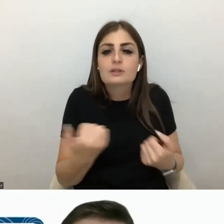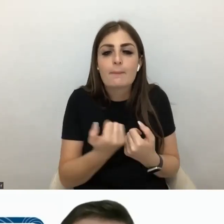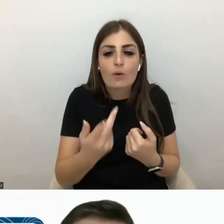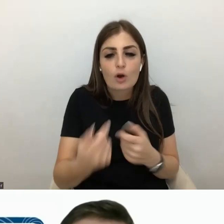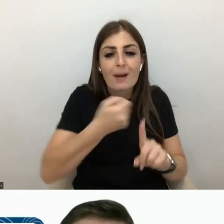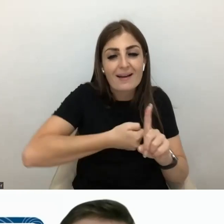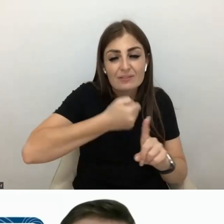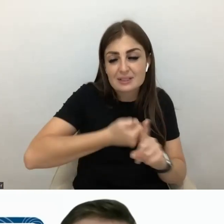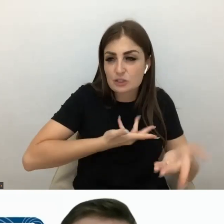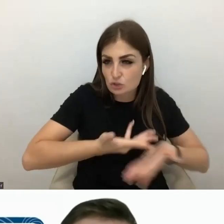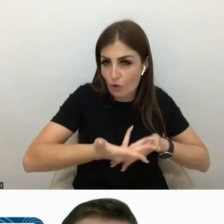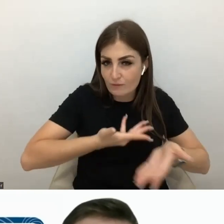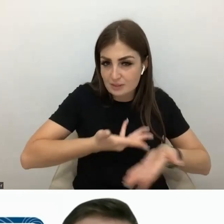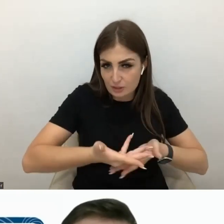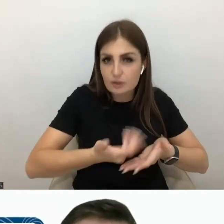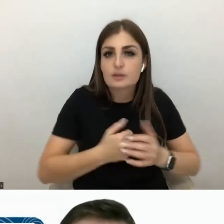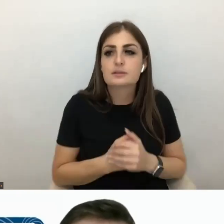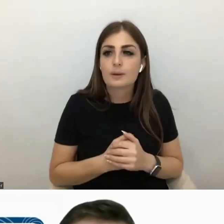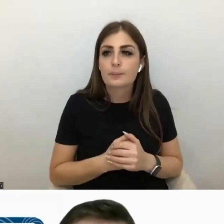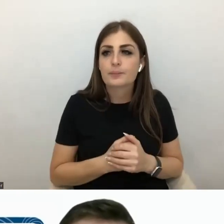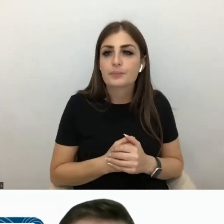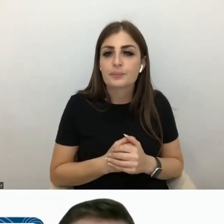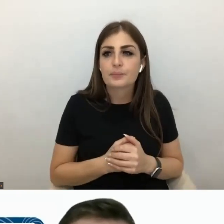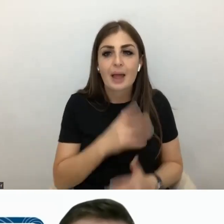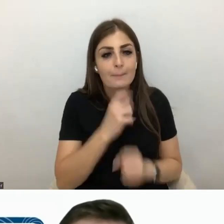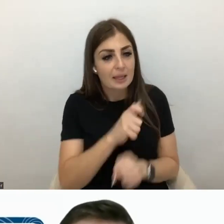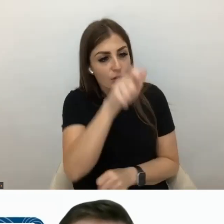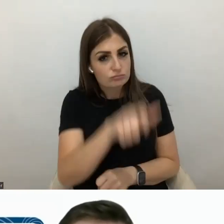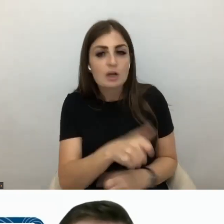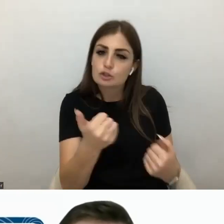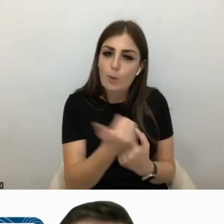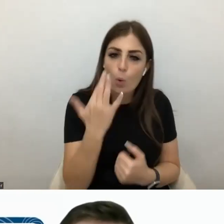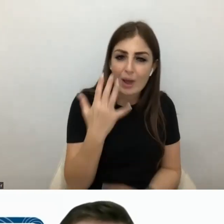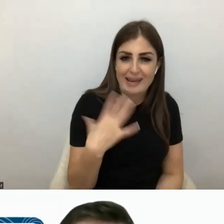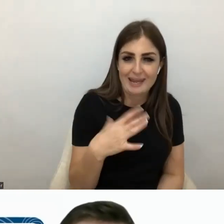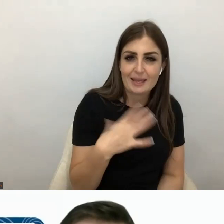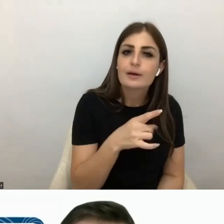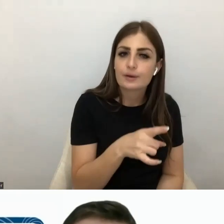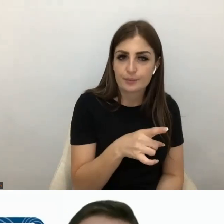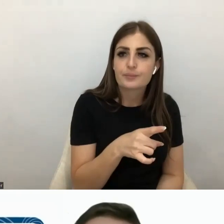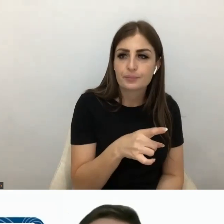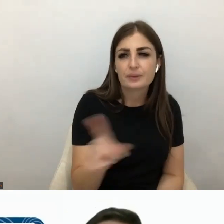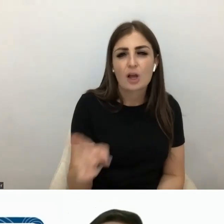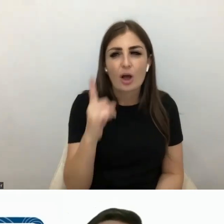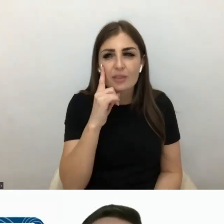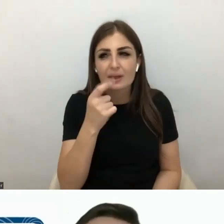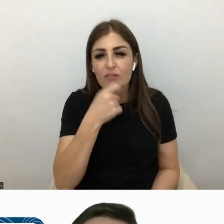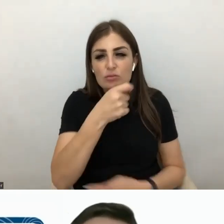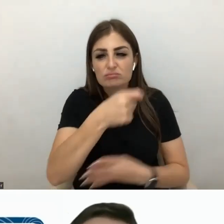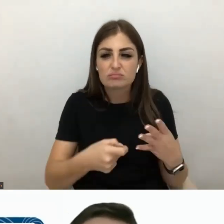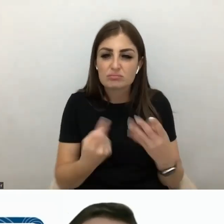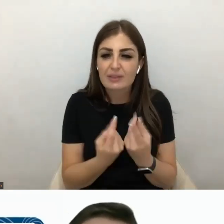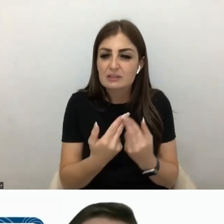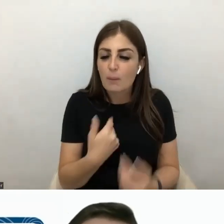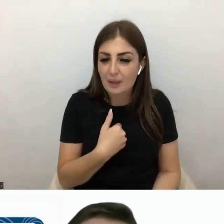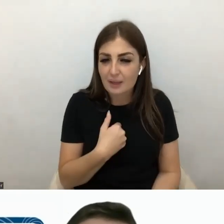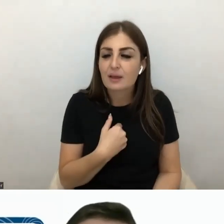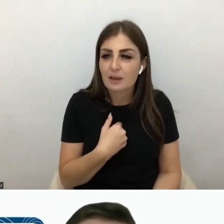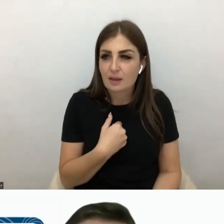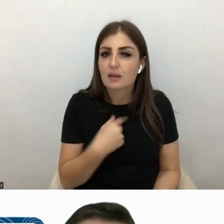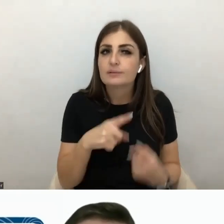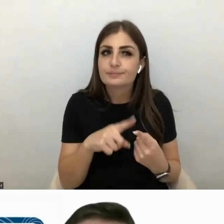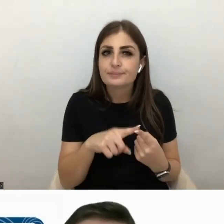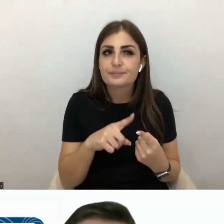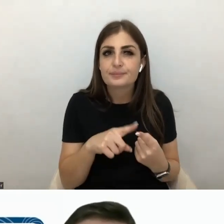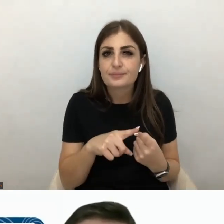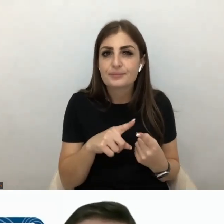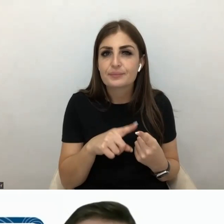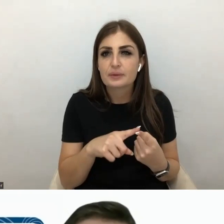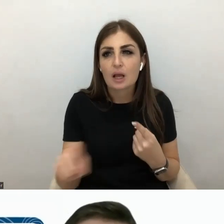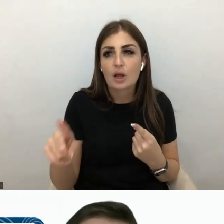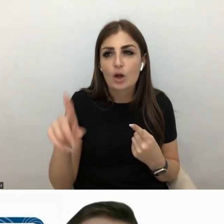and legal support where it's needed, a key point for me is remembering that it is your